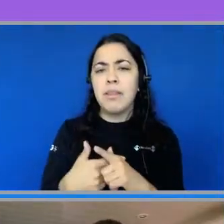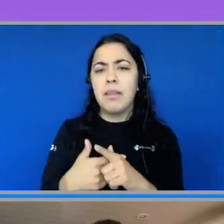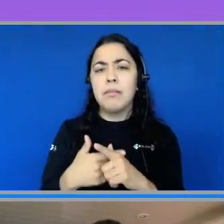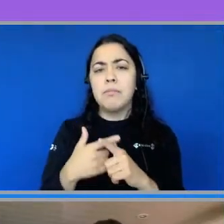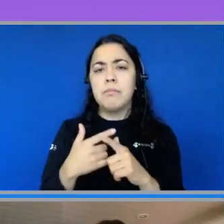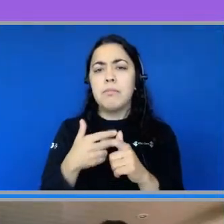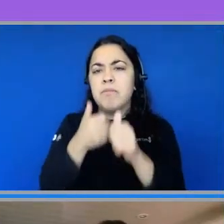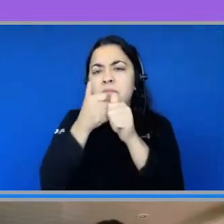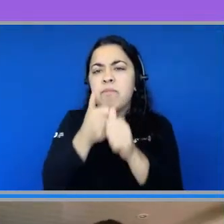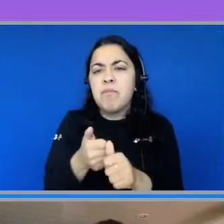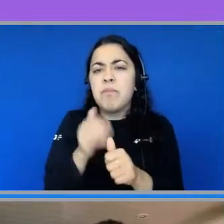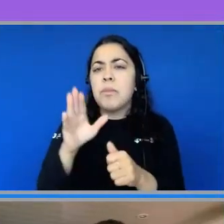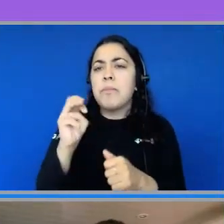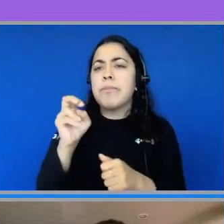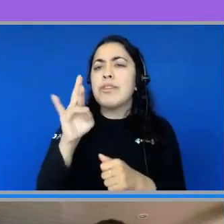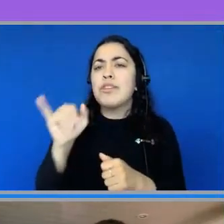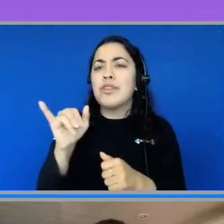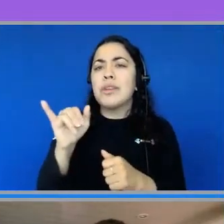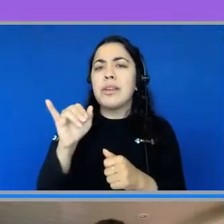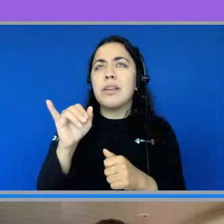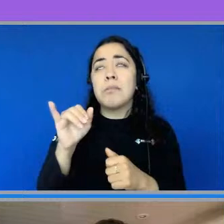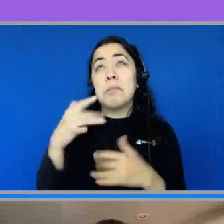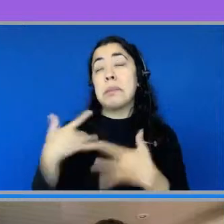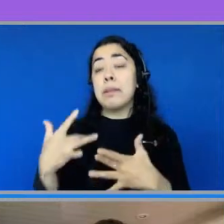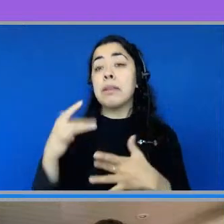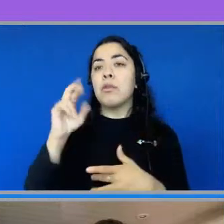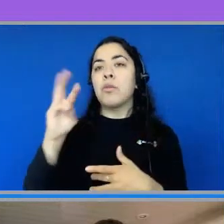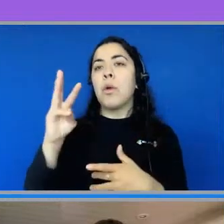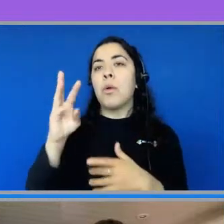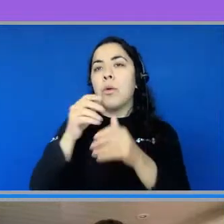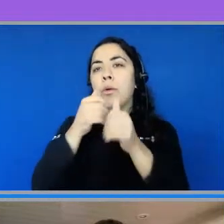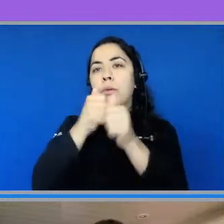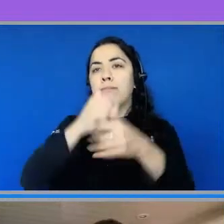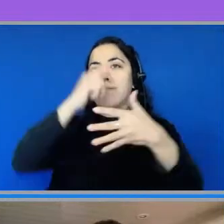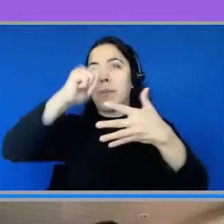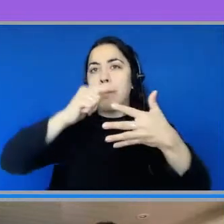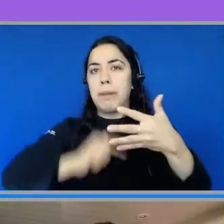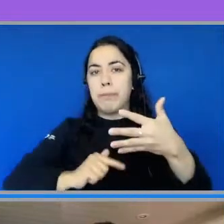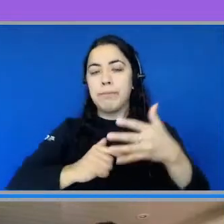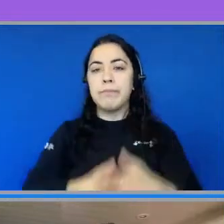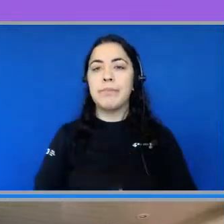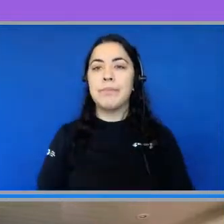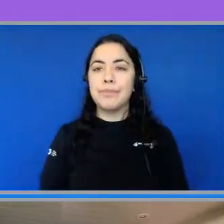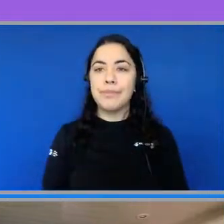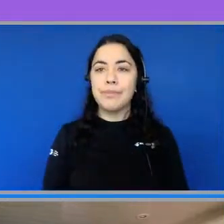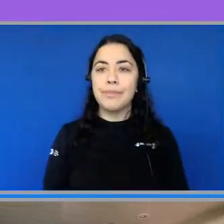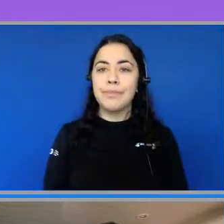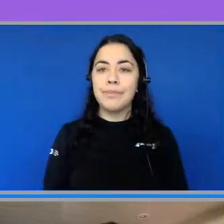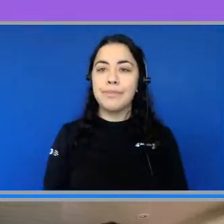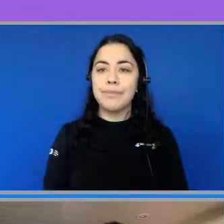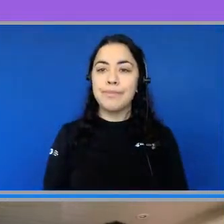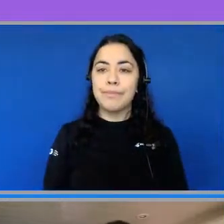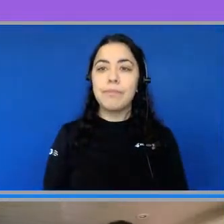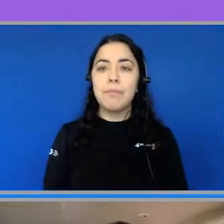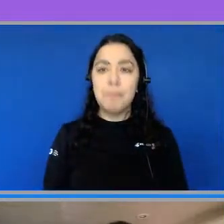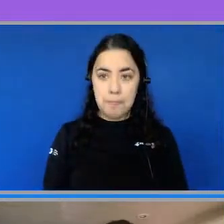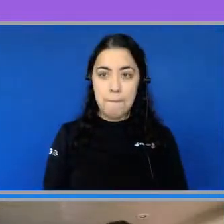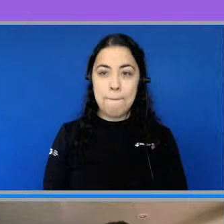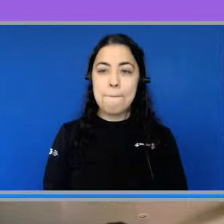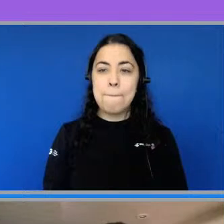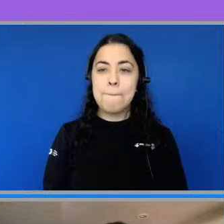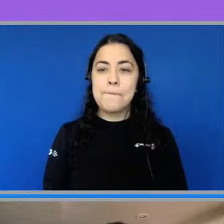be dealt with by by row order